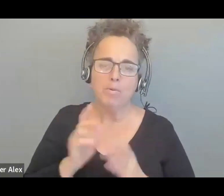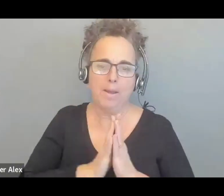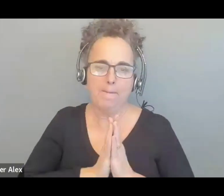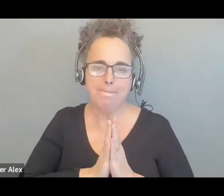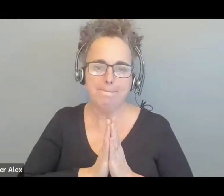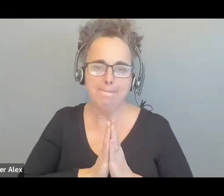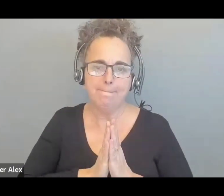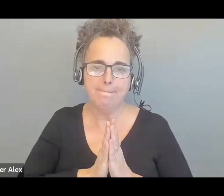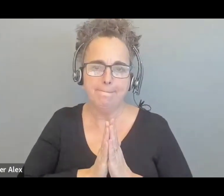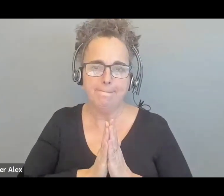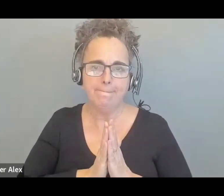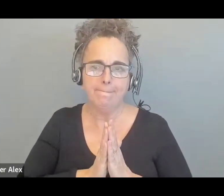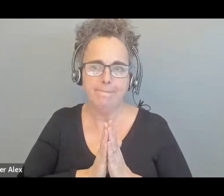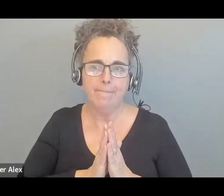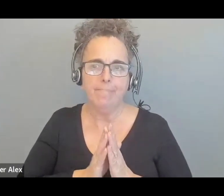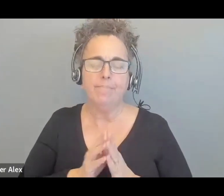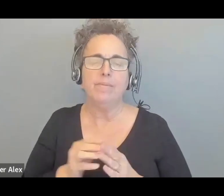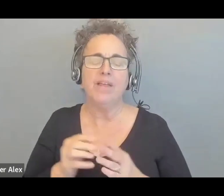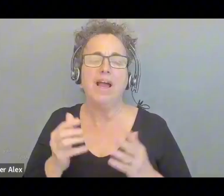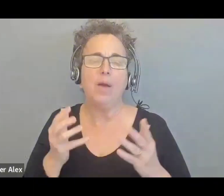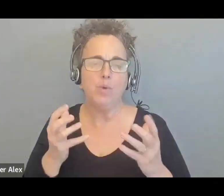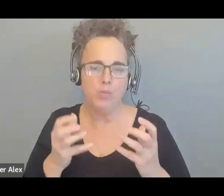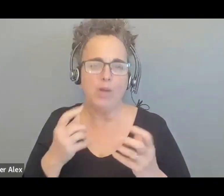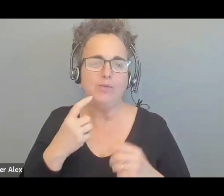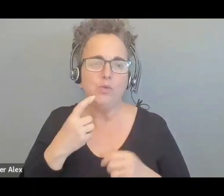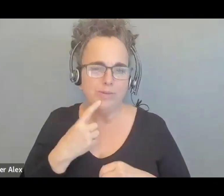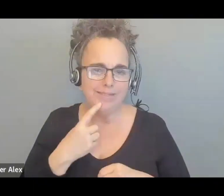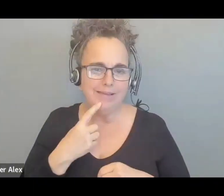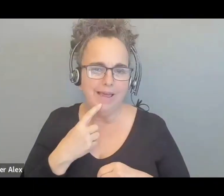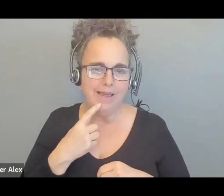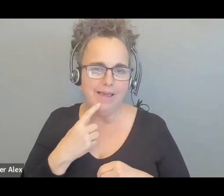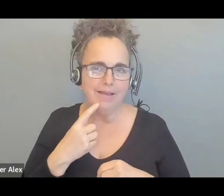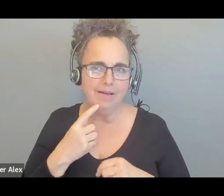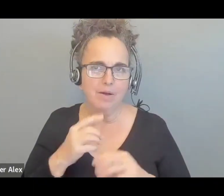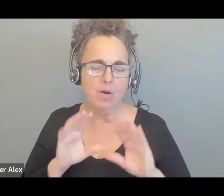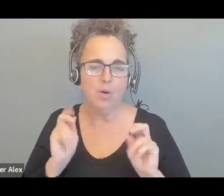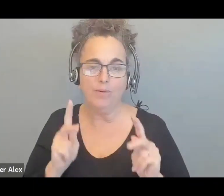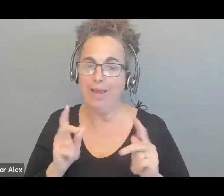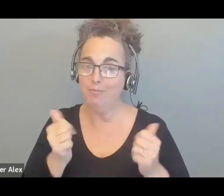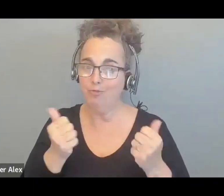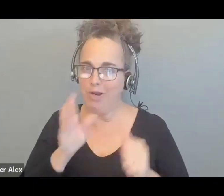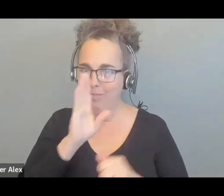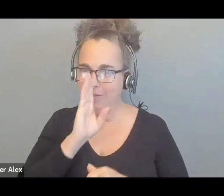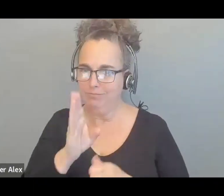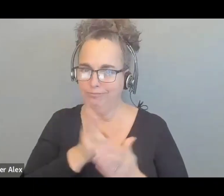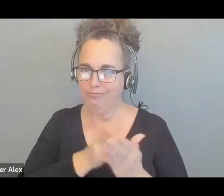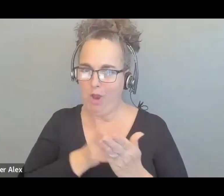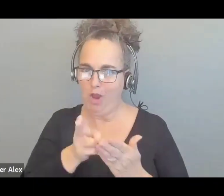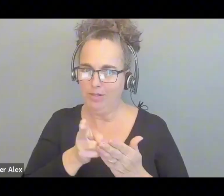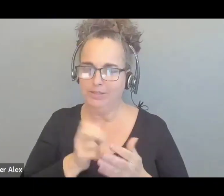and this is me being as honest as I can be, that